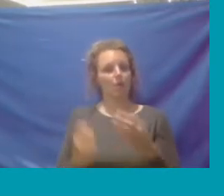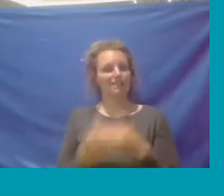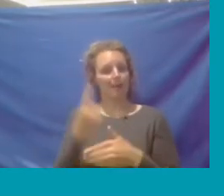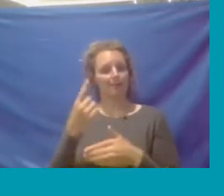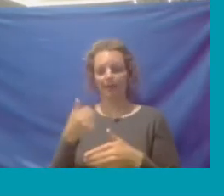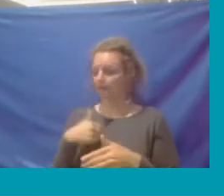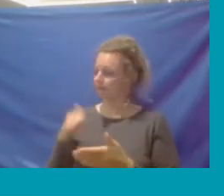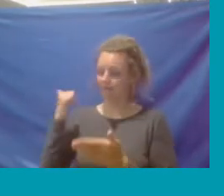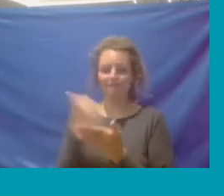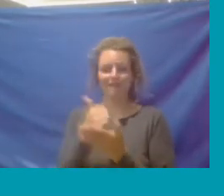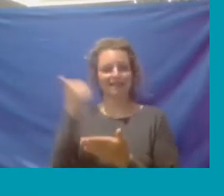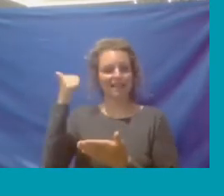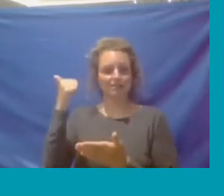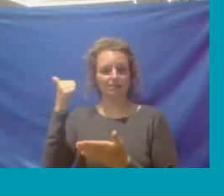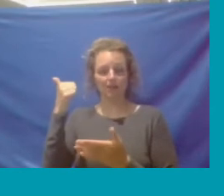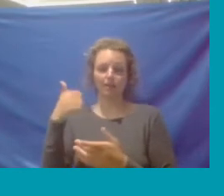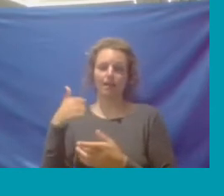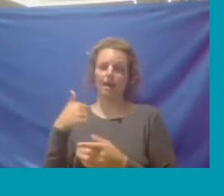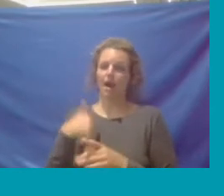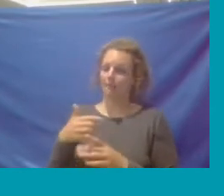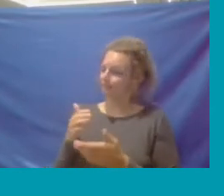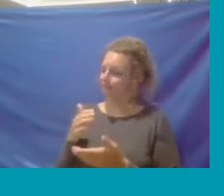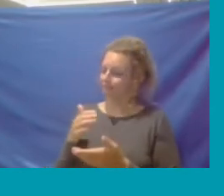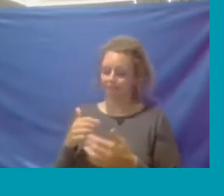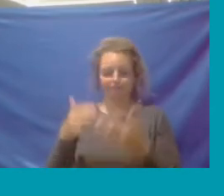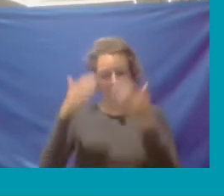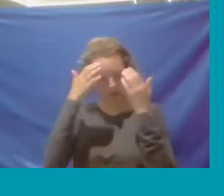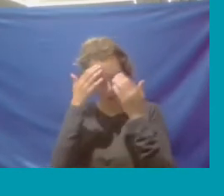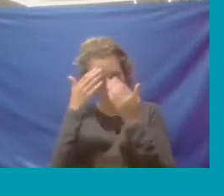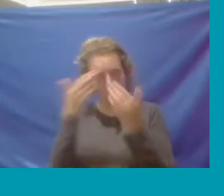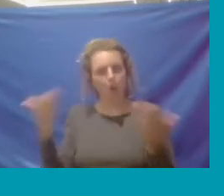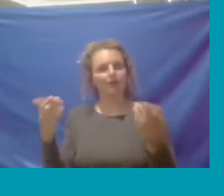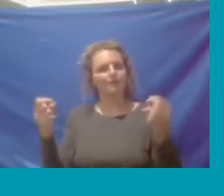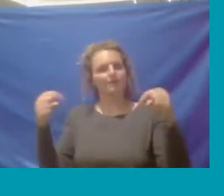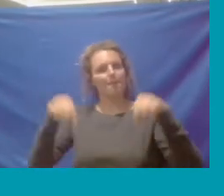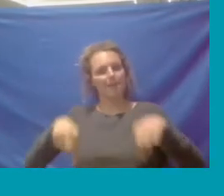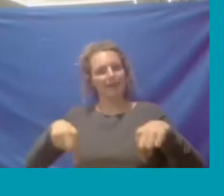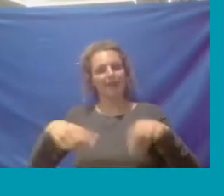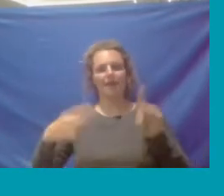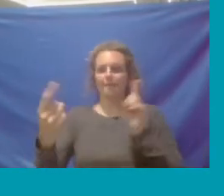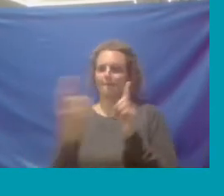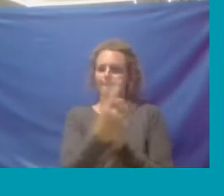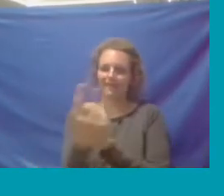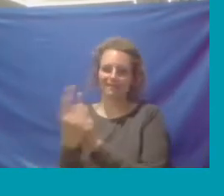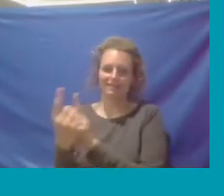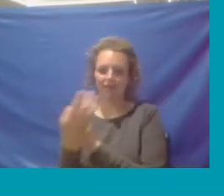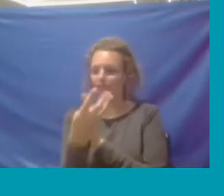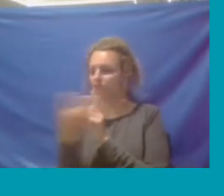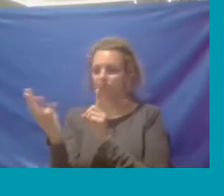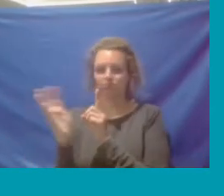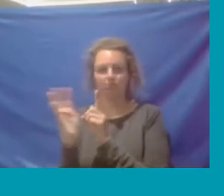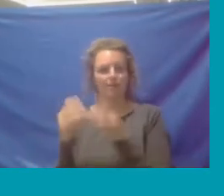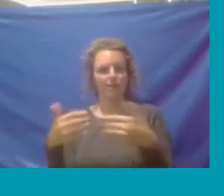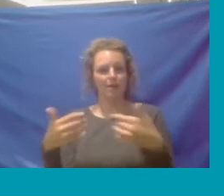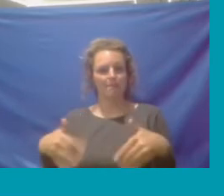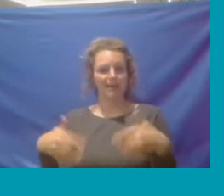I'm completely honored. To be here meeting some amazing people today, one of whom I believe we're gonna gonna hear from now.